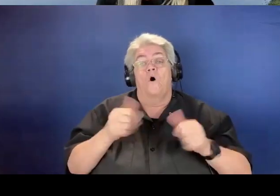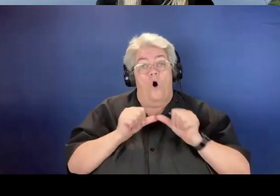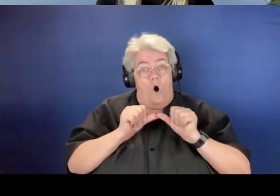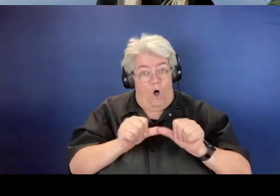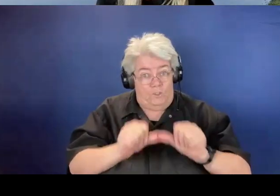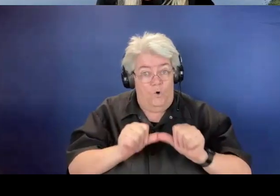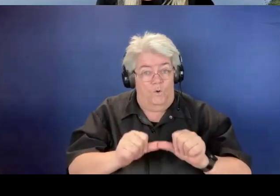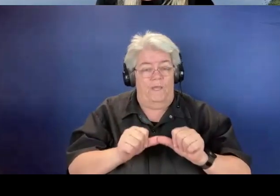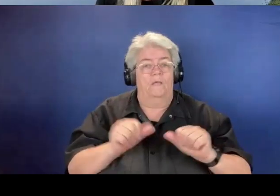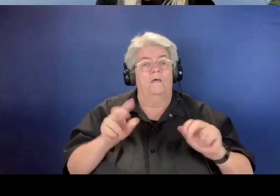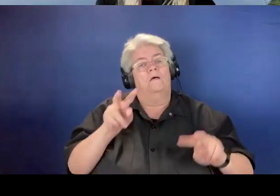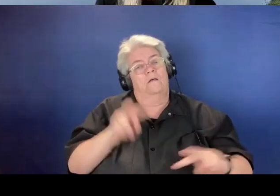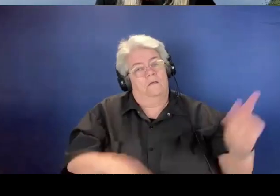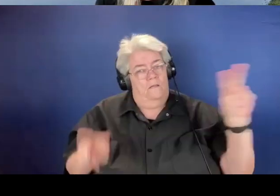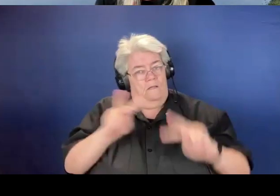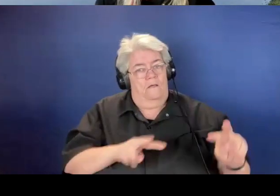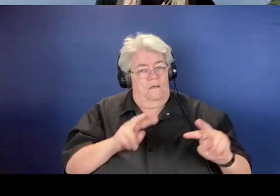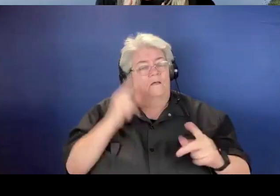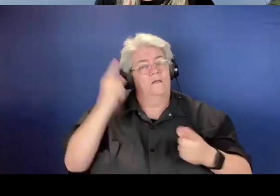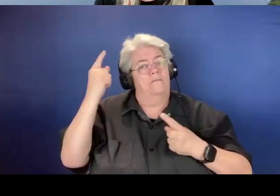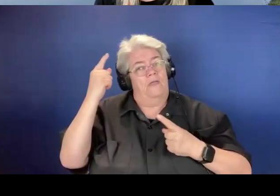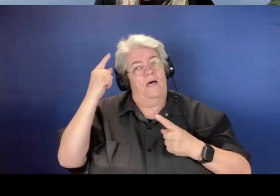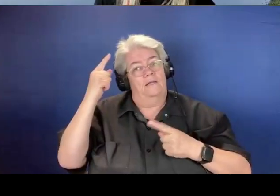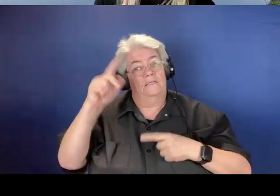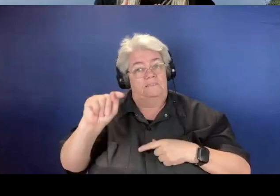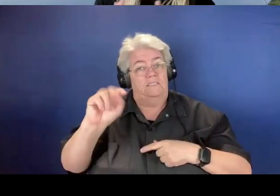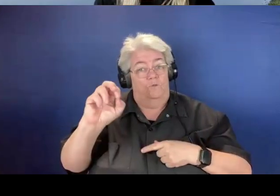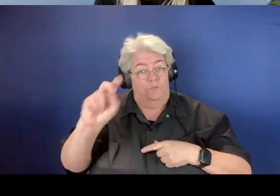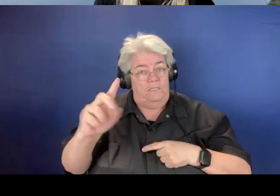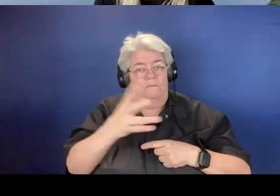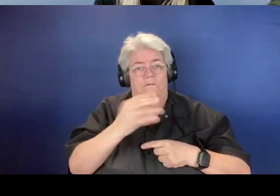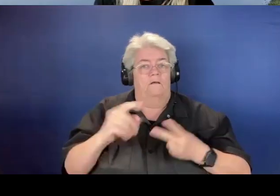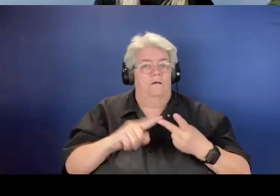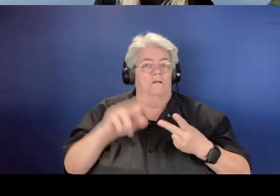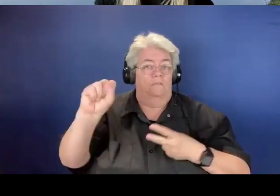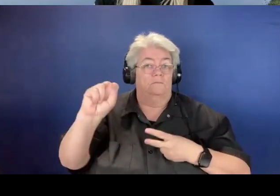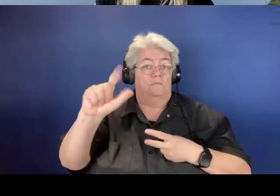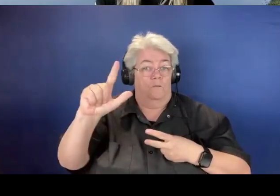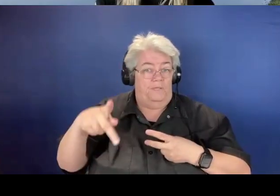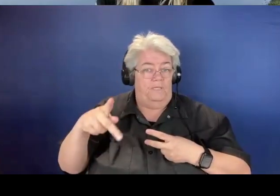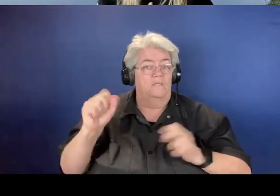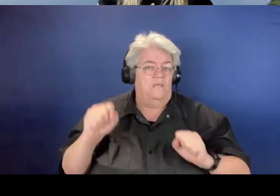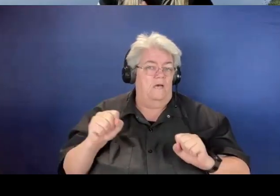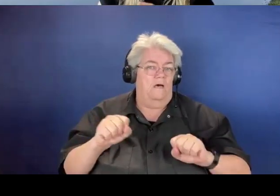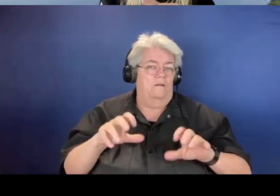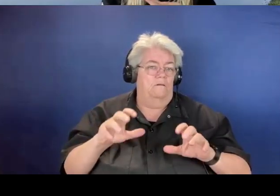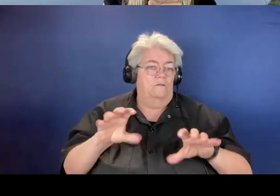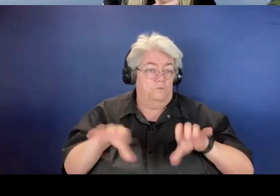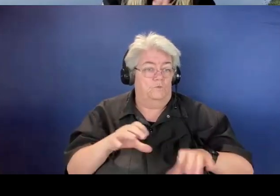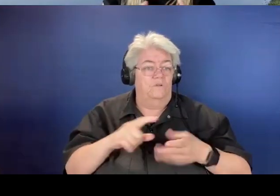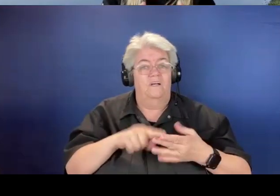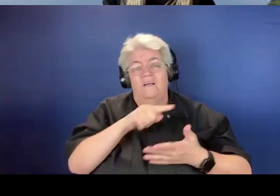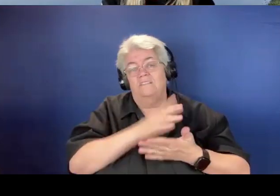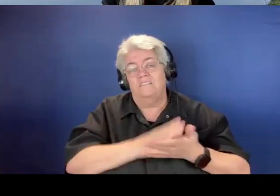the deaf and SLPs should be doing, these can start from as easy as daily